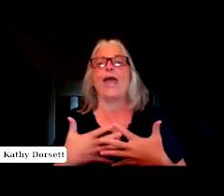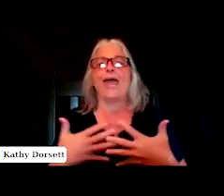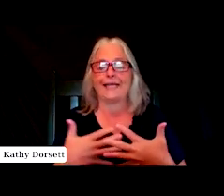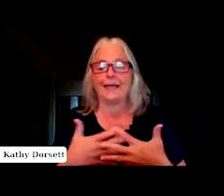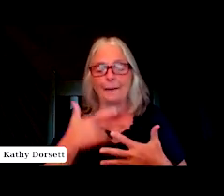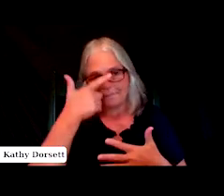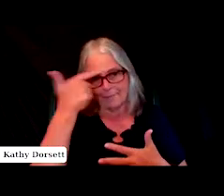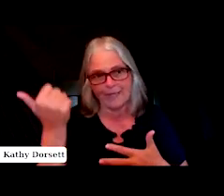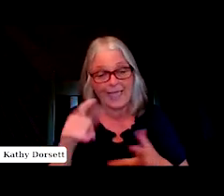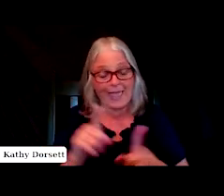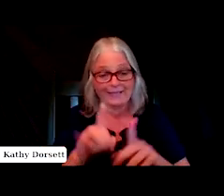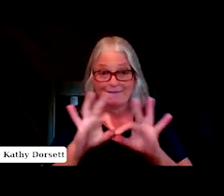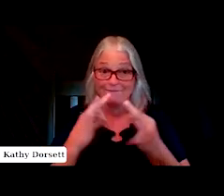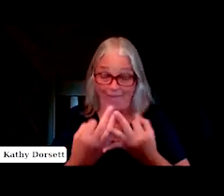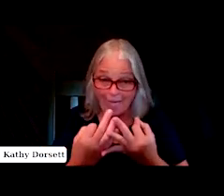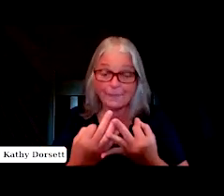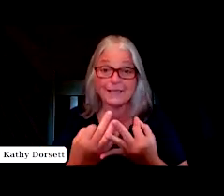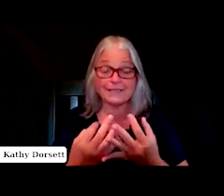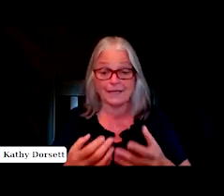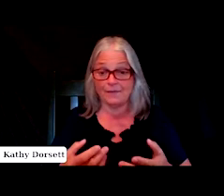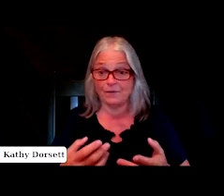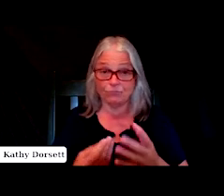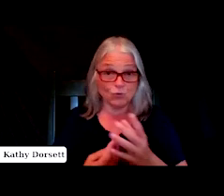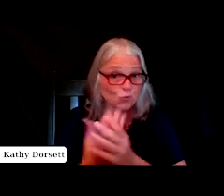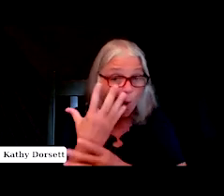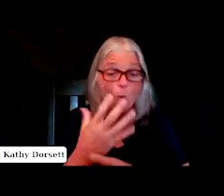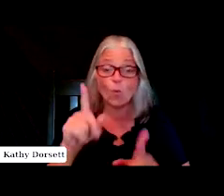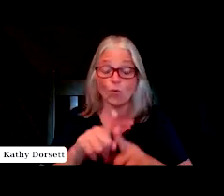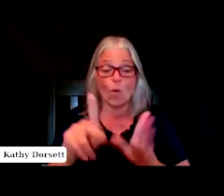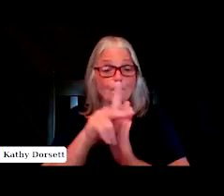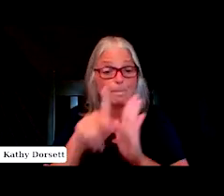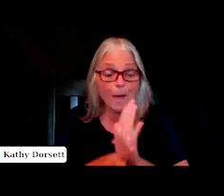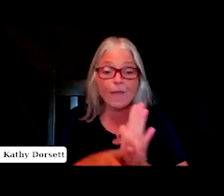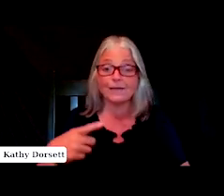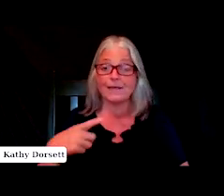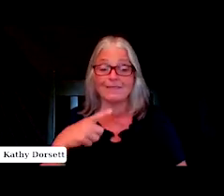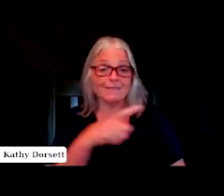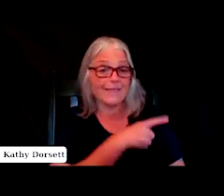You know, and families thrive when policies and legislation and.